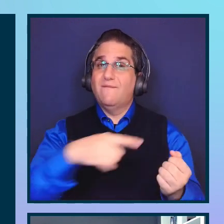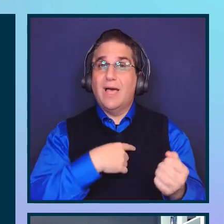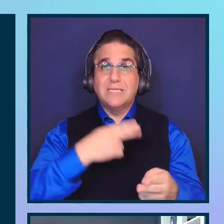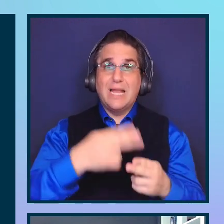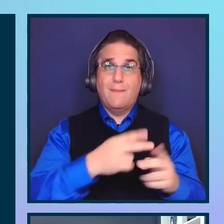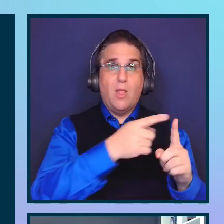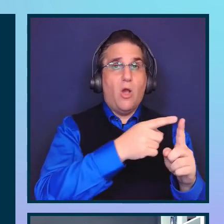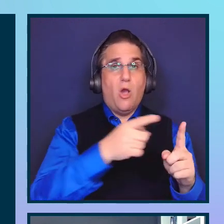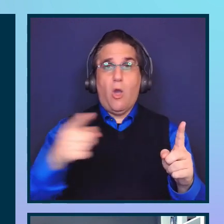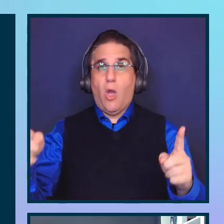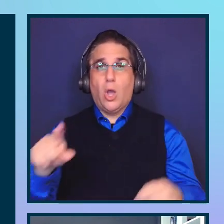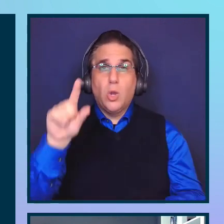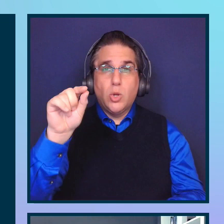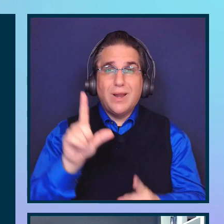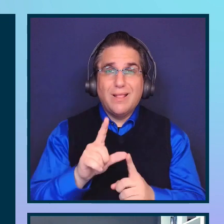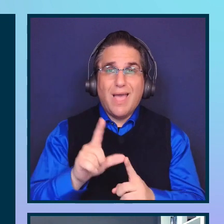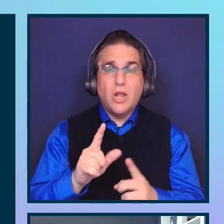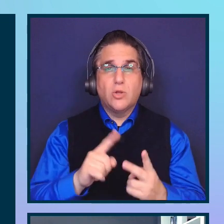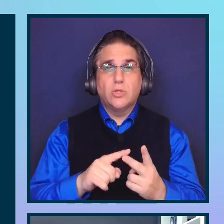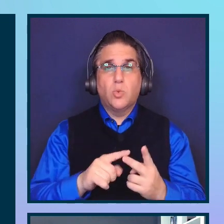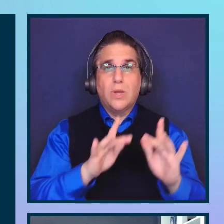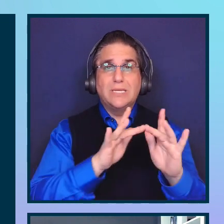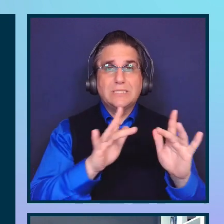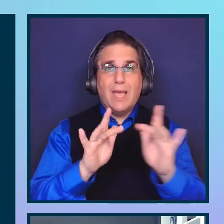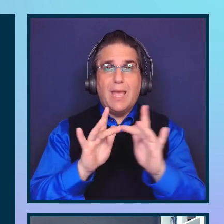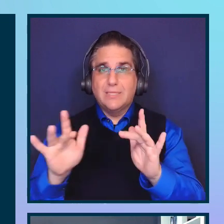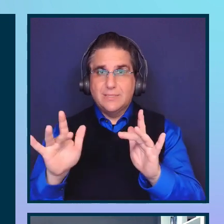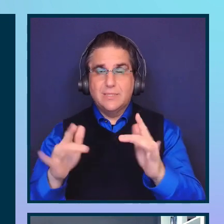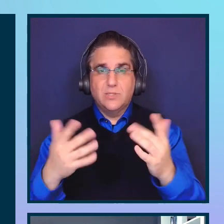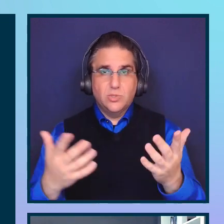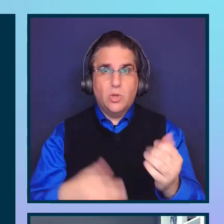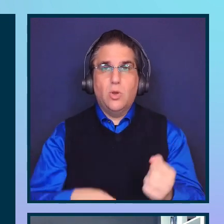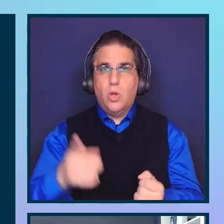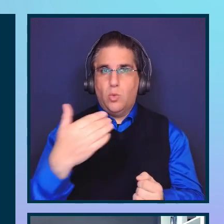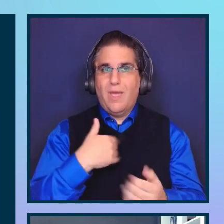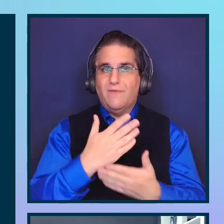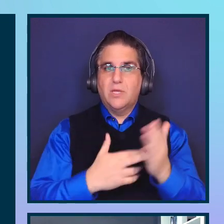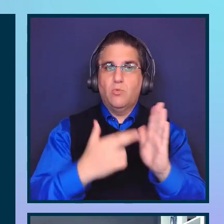Some of us have spaces on them. So the rules to have in fields like this needs to be thought